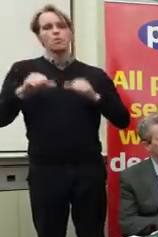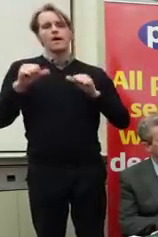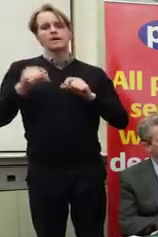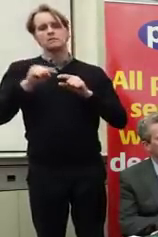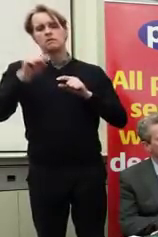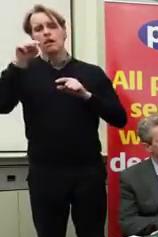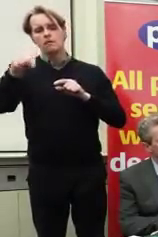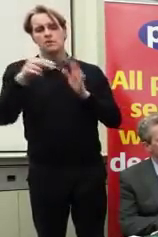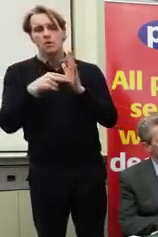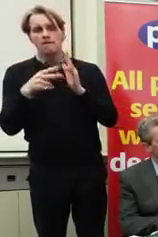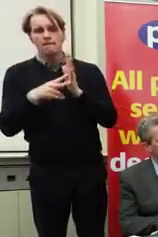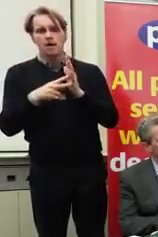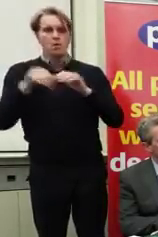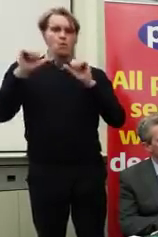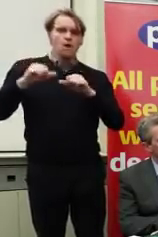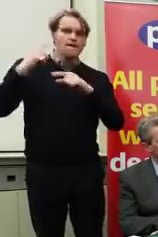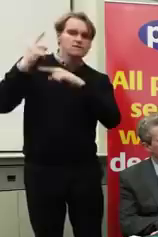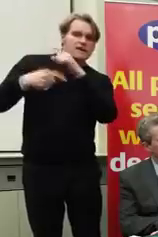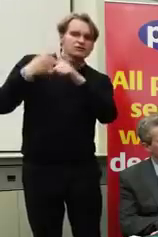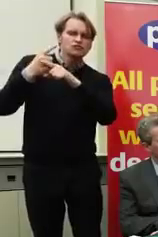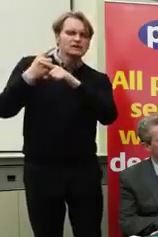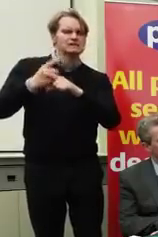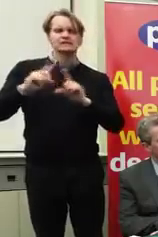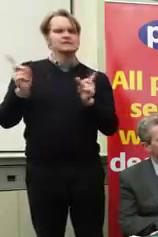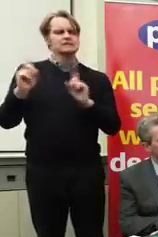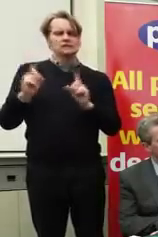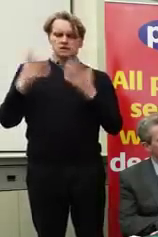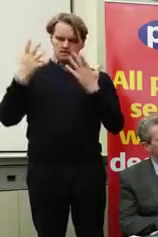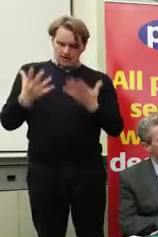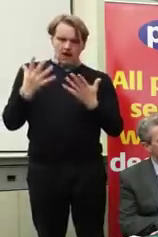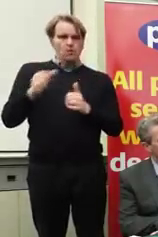financial year and I just asked the question at the beginning of the debate